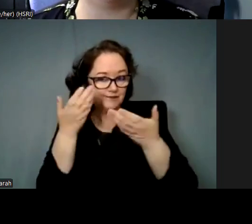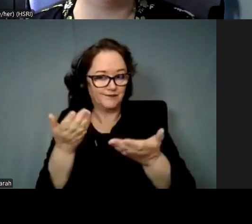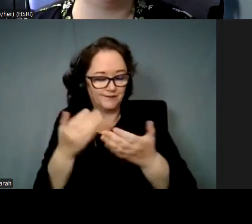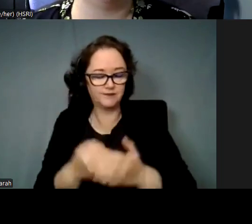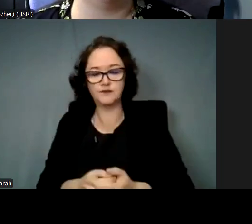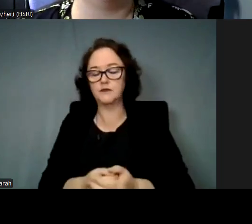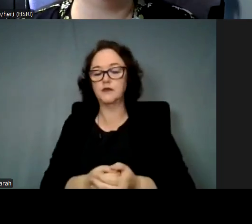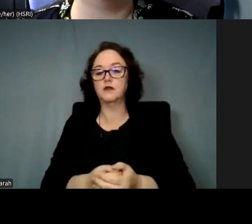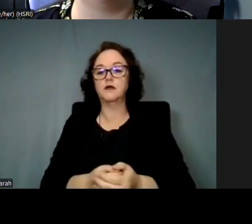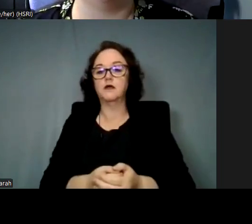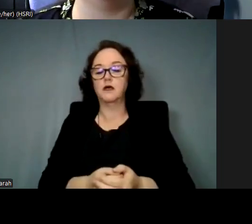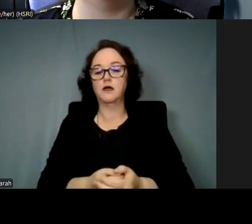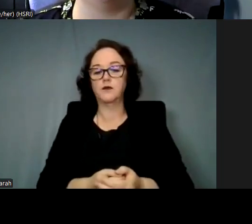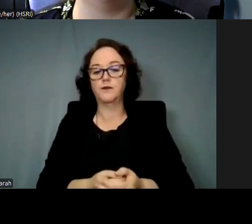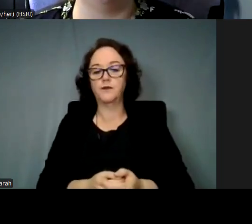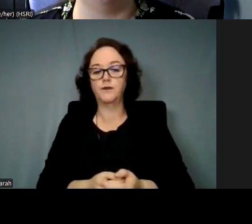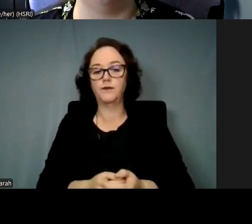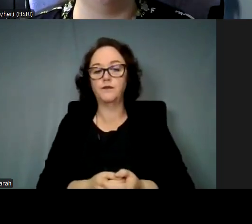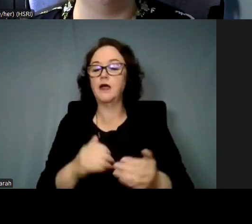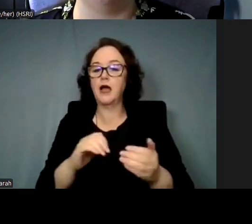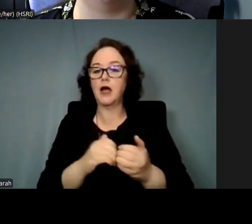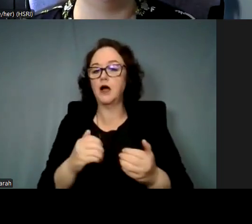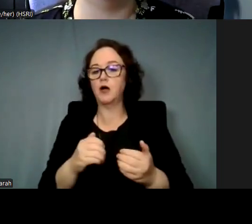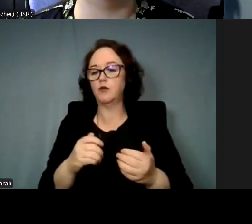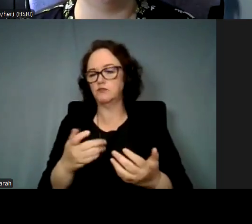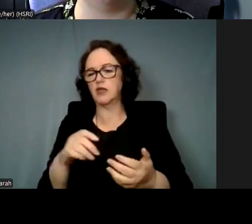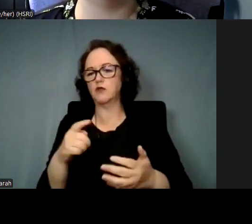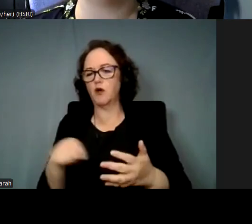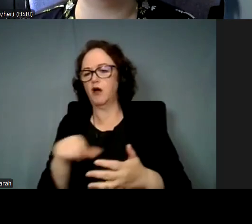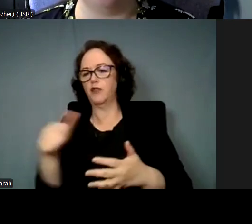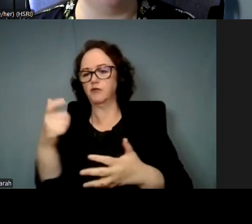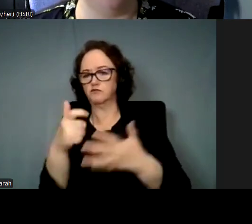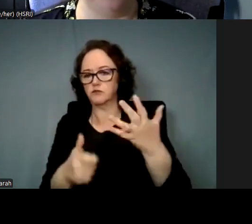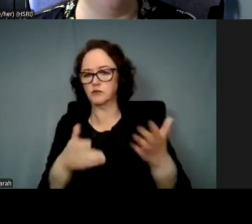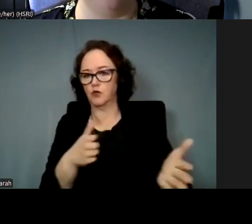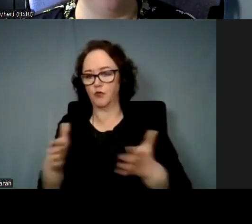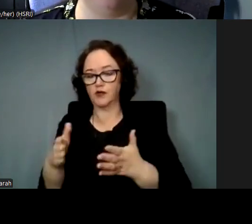in having influence over, and on, the home and community-based